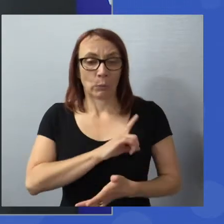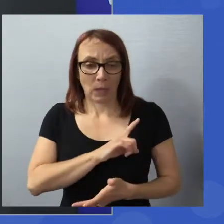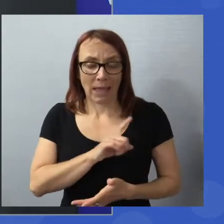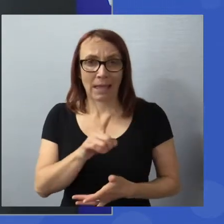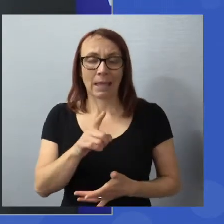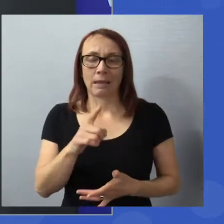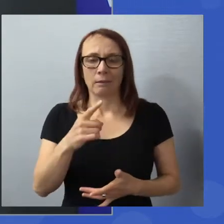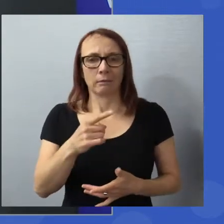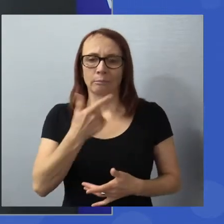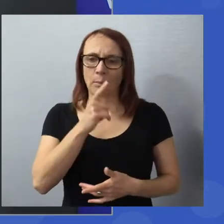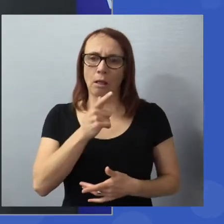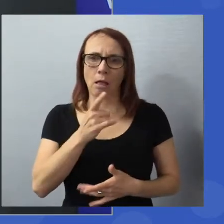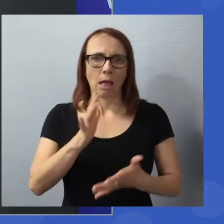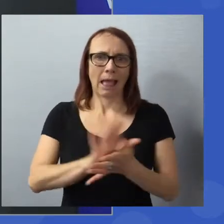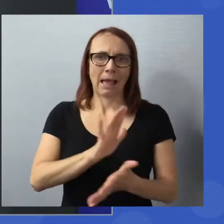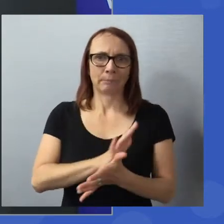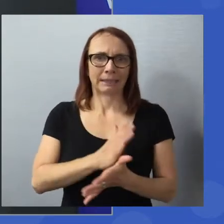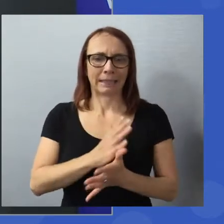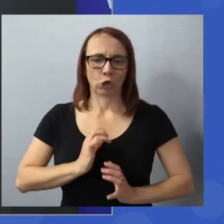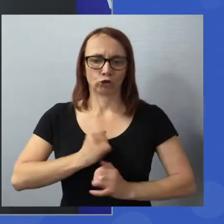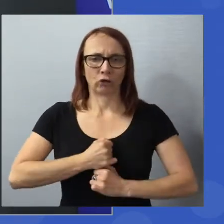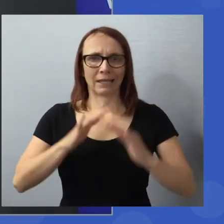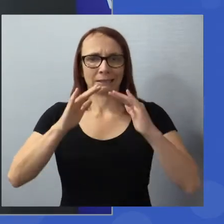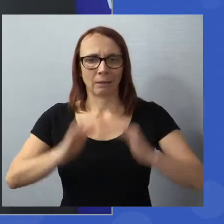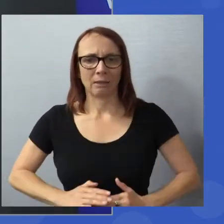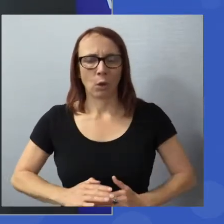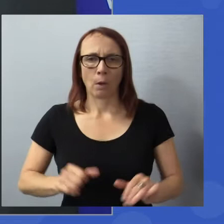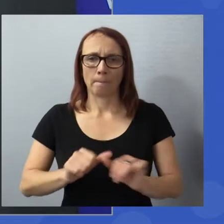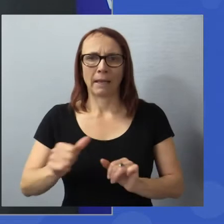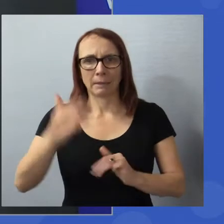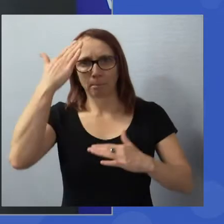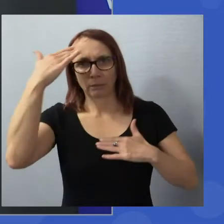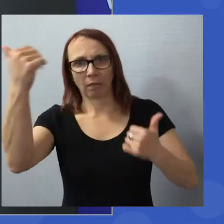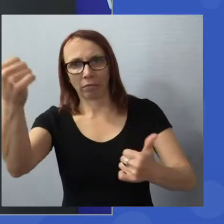general improve higher revenue for the country through taxes and a better